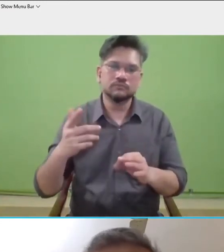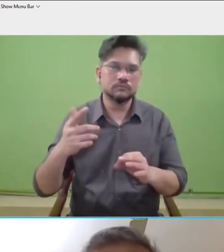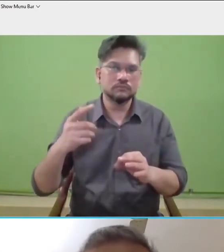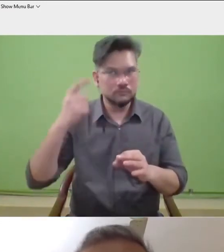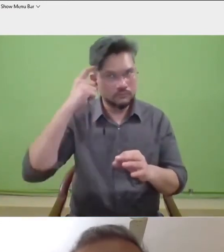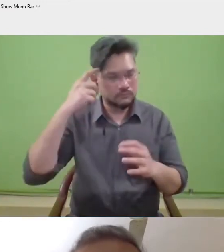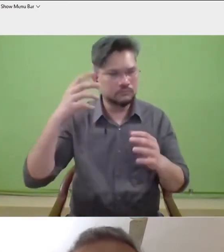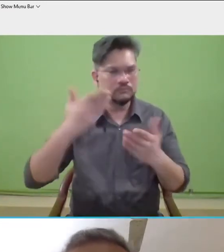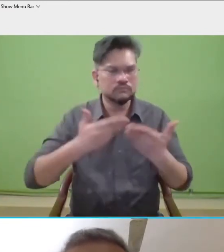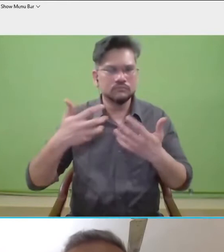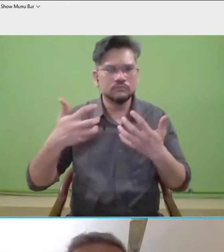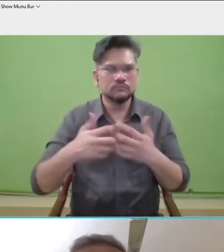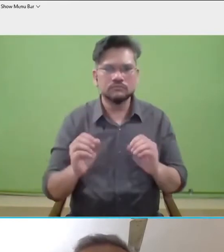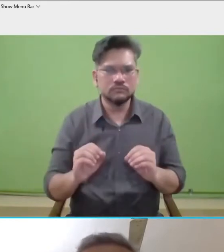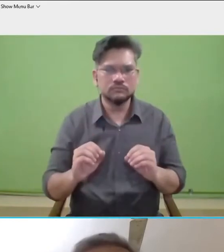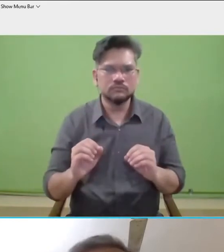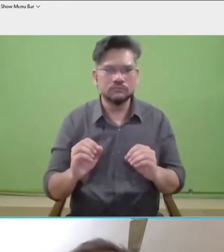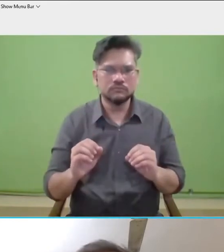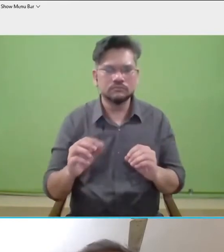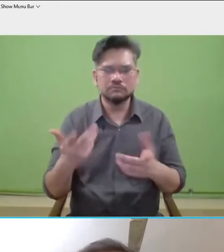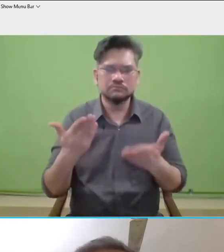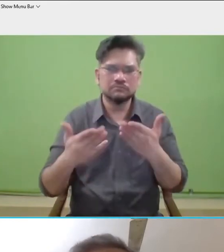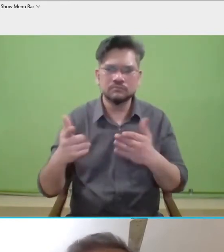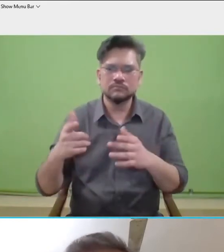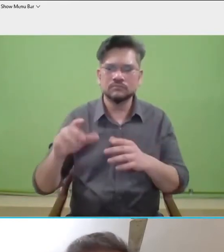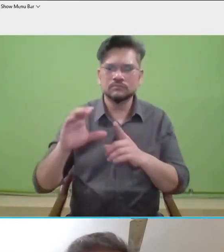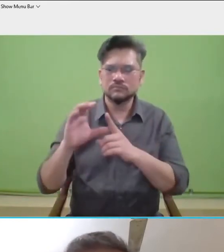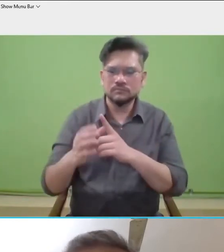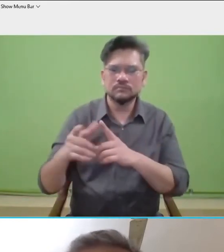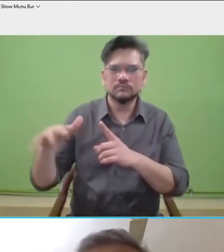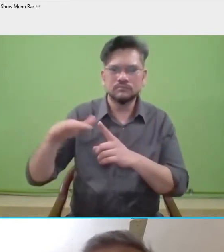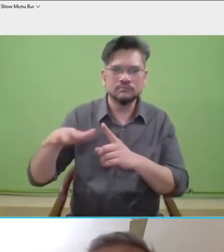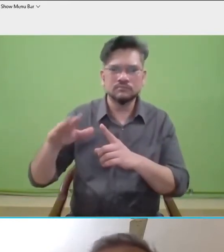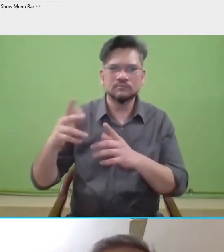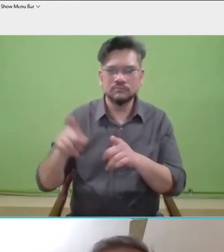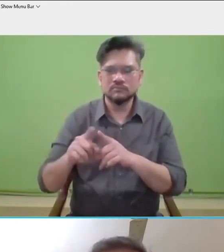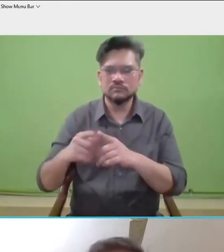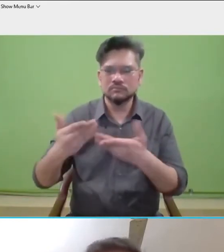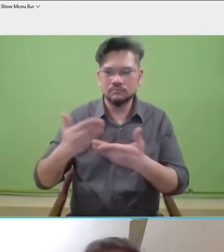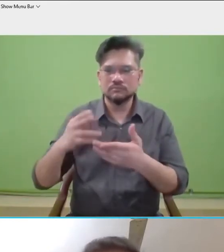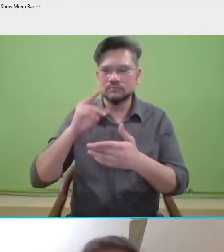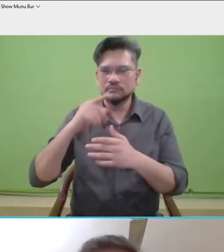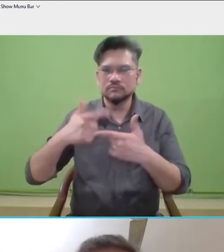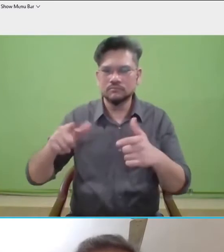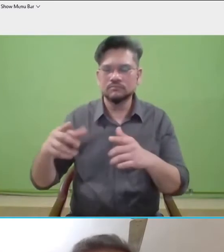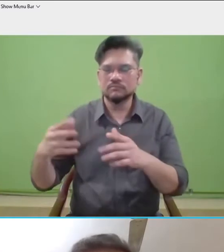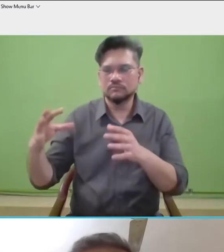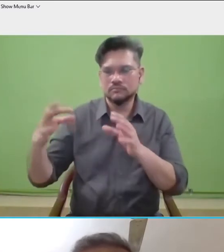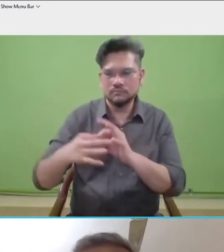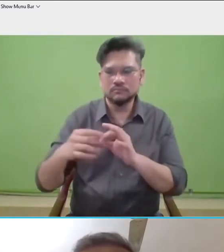because they do not share the same cultural baggage good or bad with me those cultural baggage